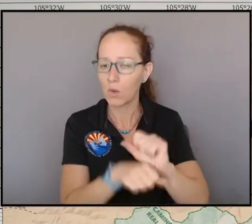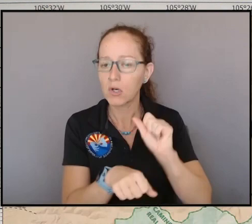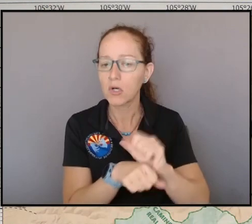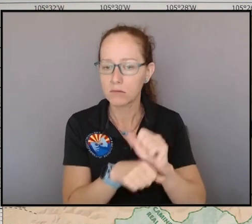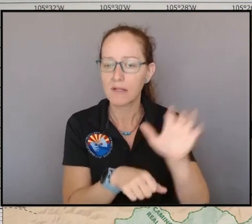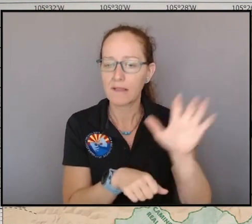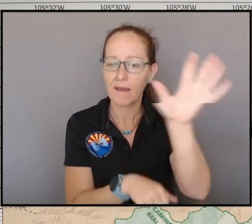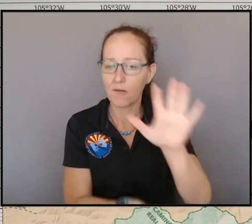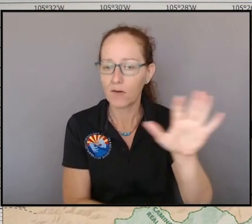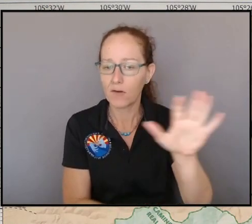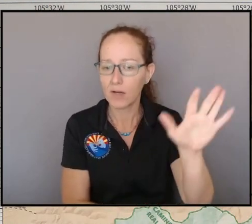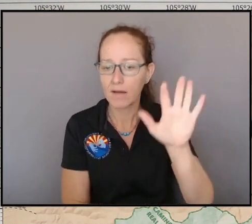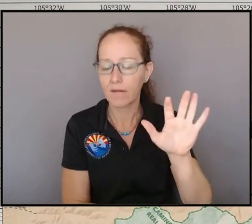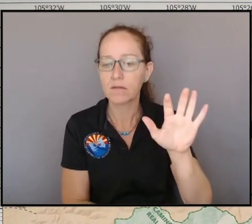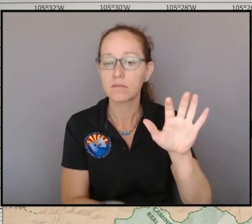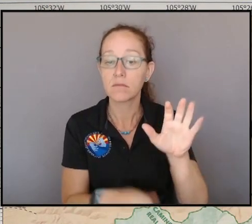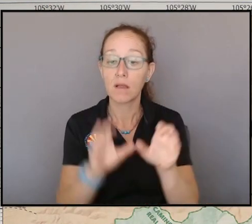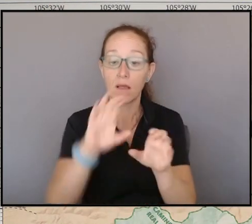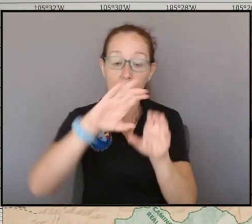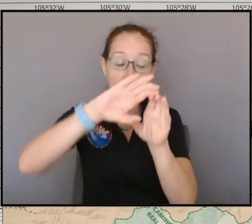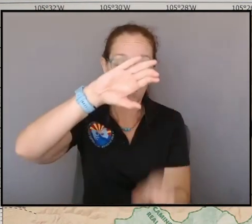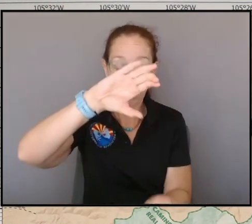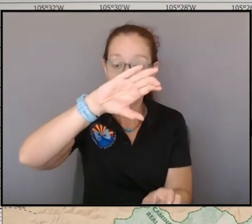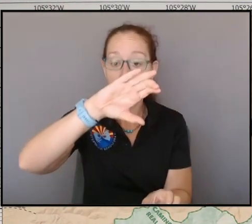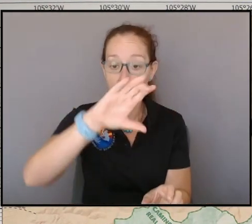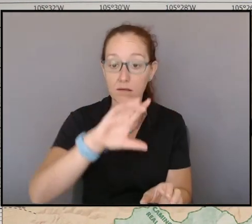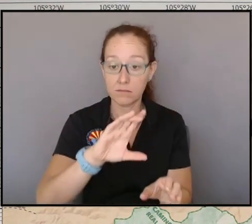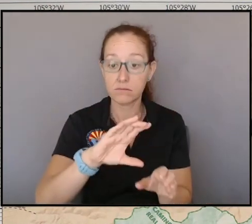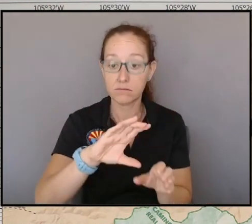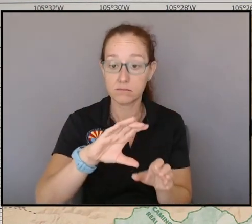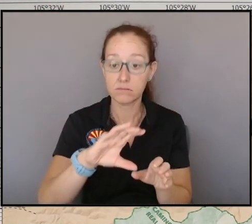actual line, the line construction is continuing to